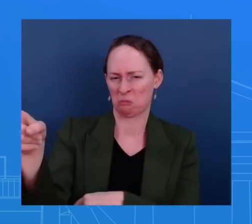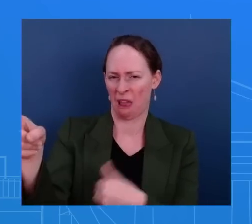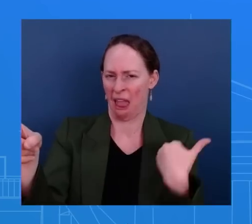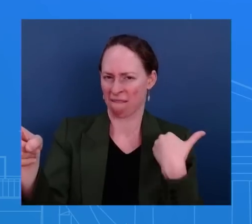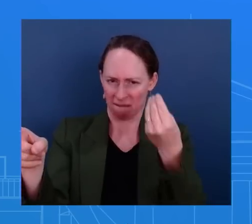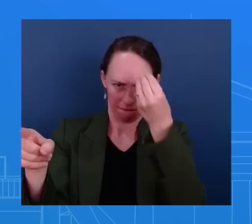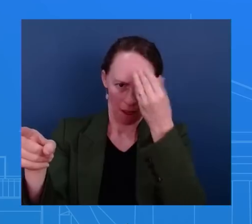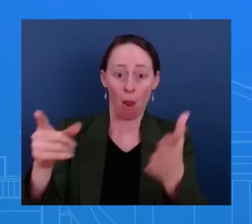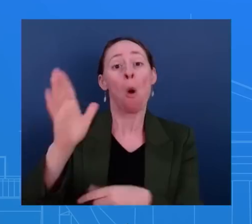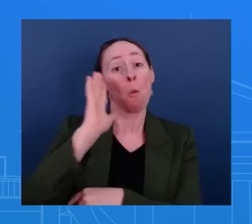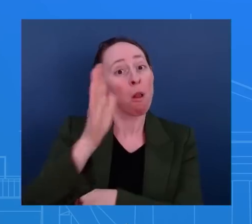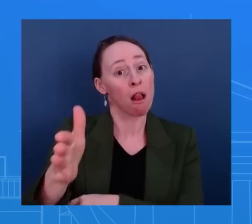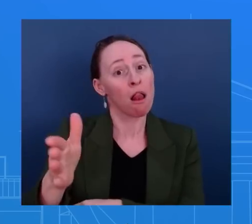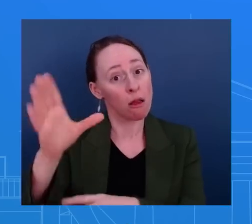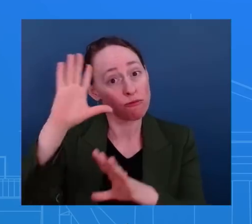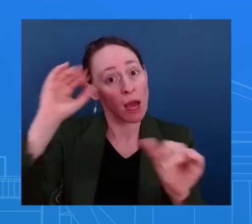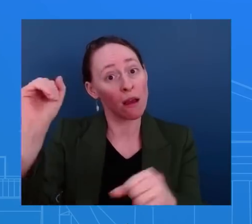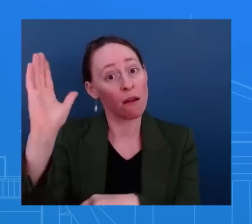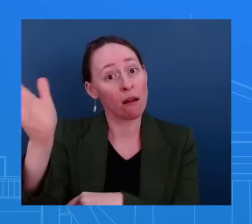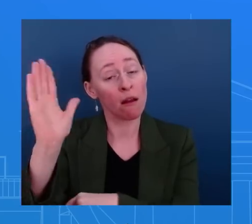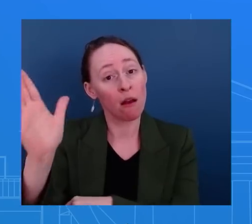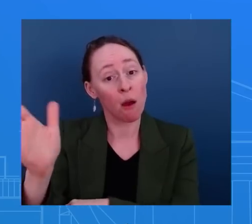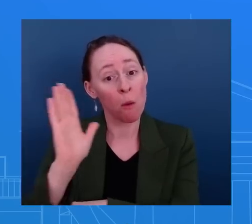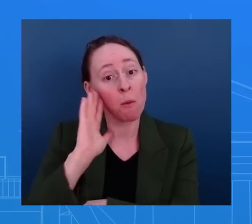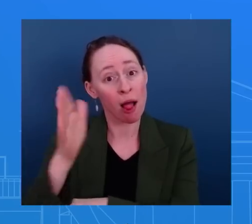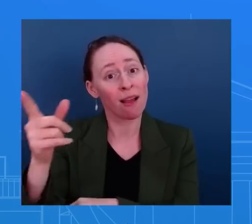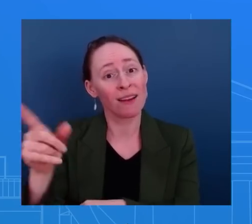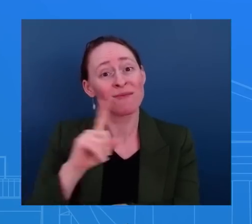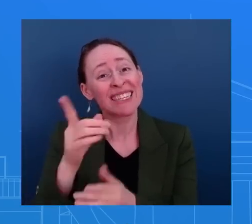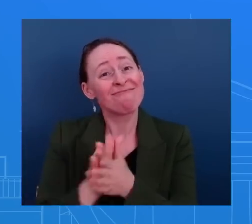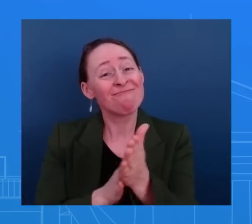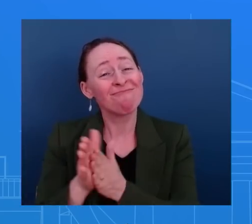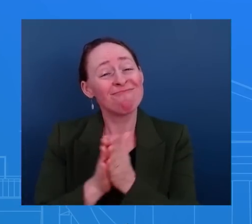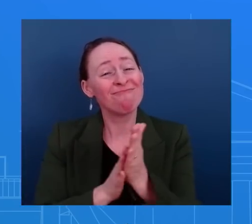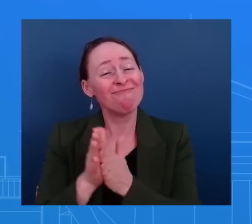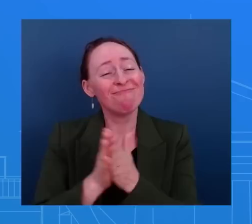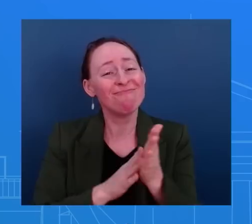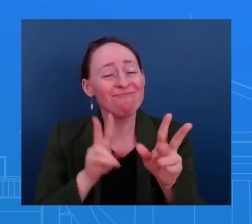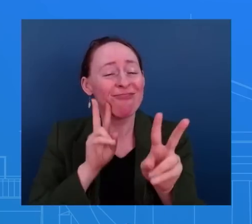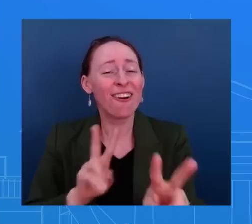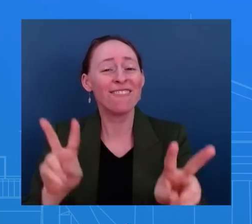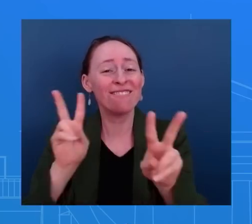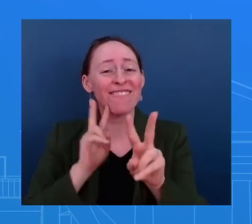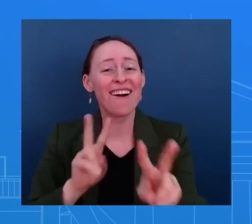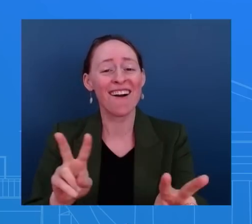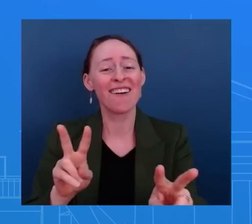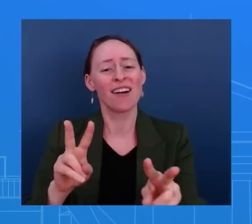He's looking forward to -- as he -- as he tends to do, speak directly to the American people, talk about the moment that we're --